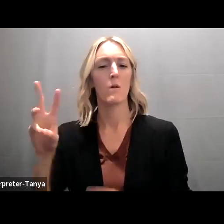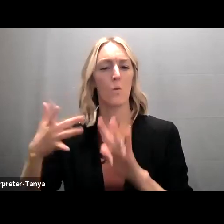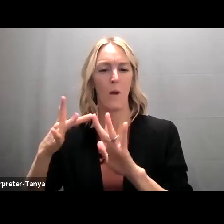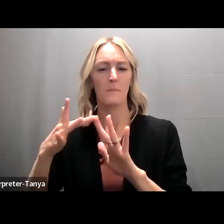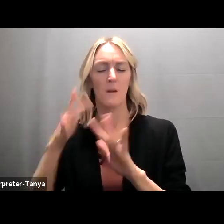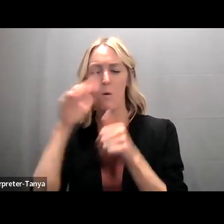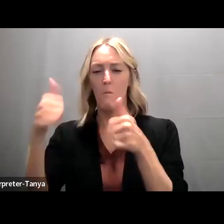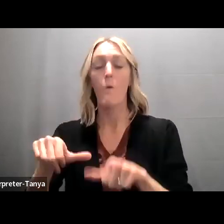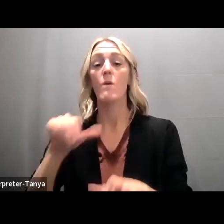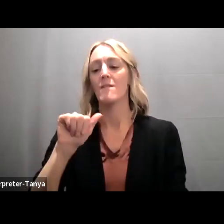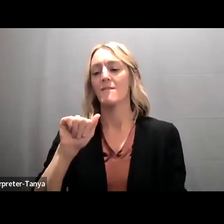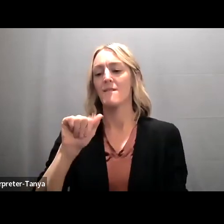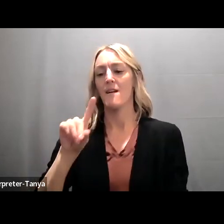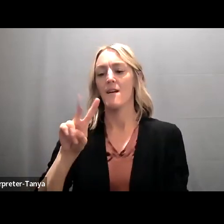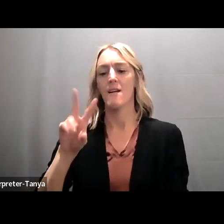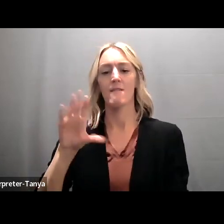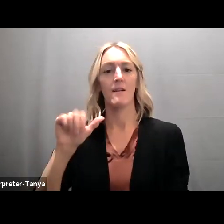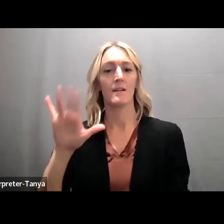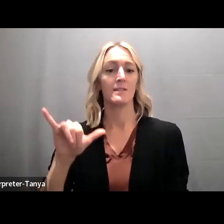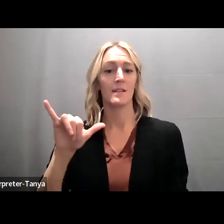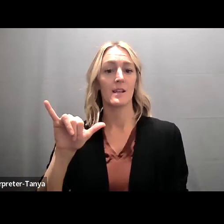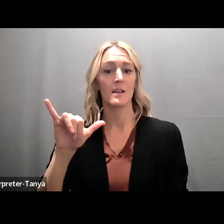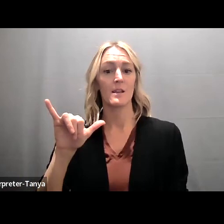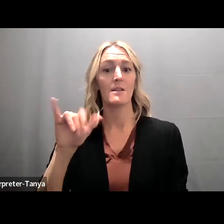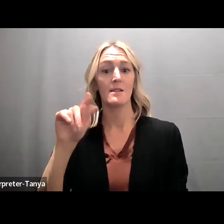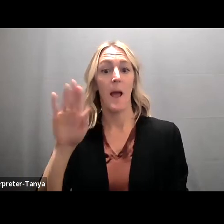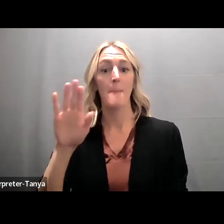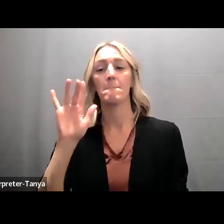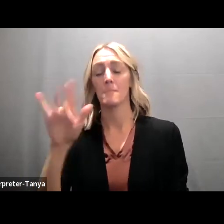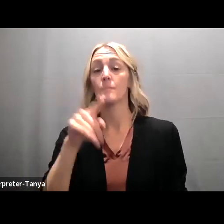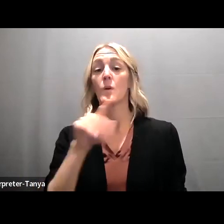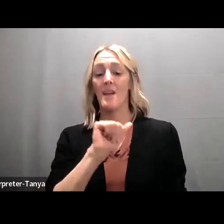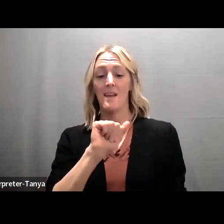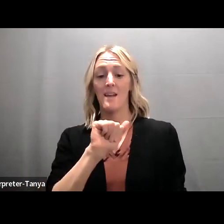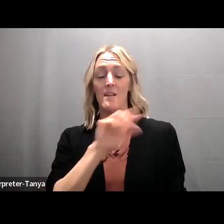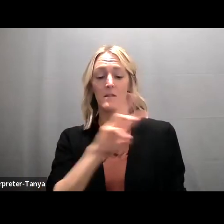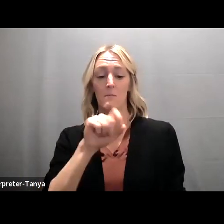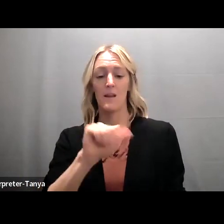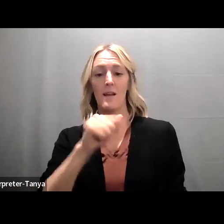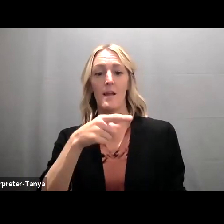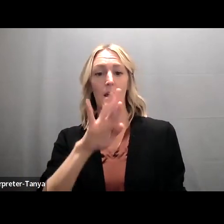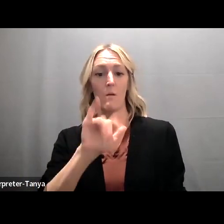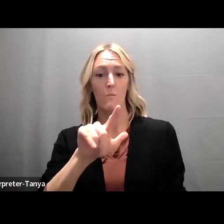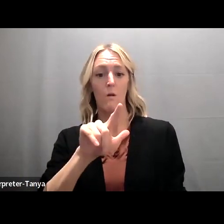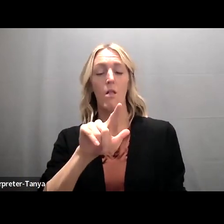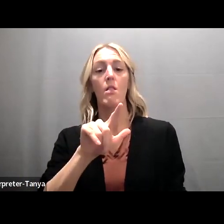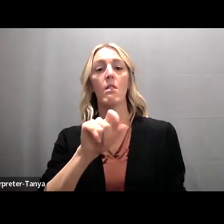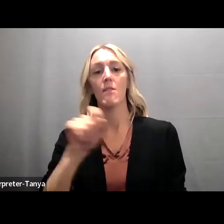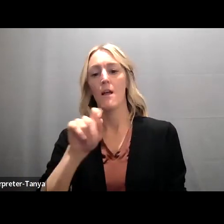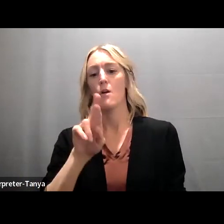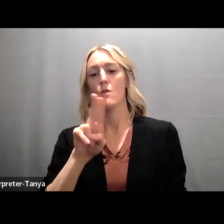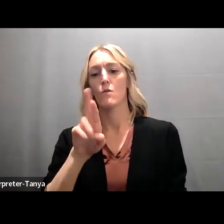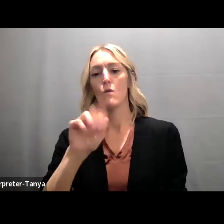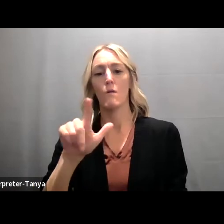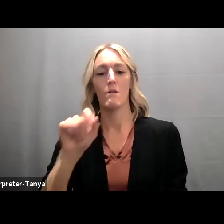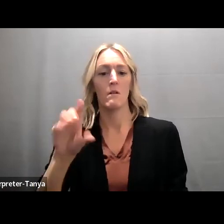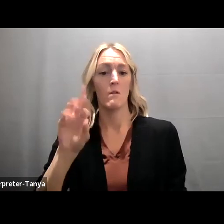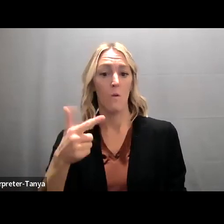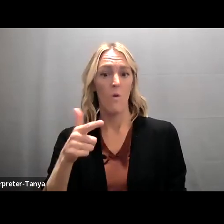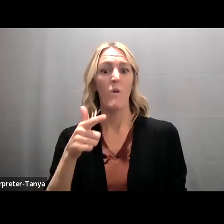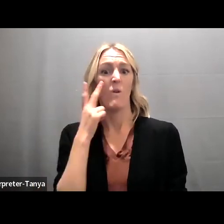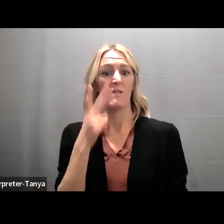So you can visit WW with W.APRIL-rural.org and select advocacy and you will see the information